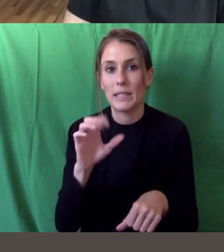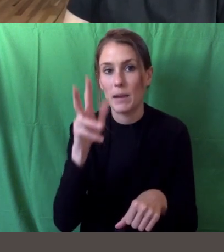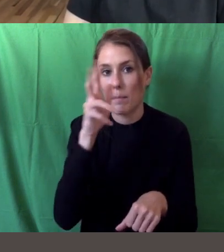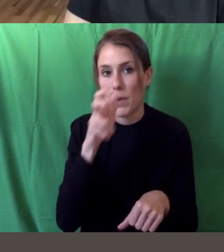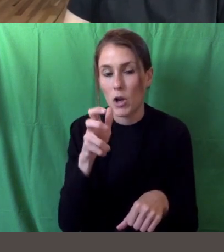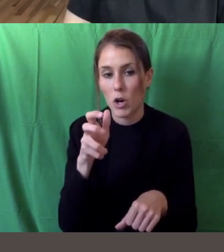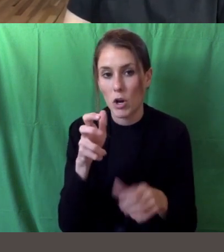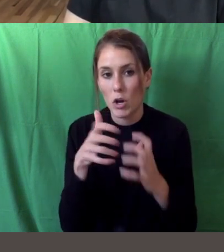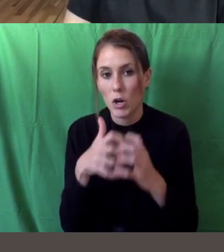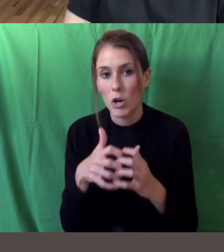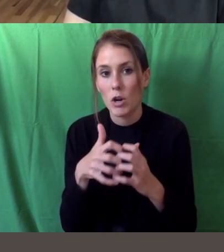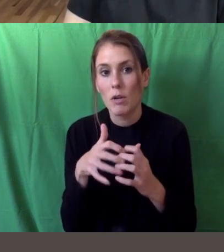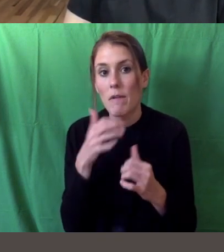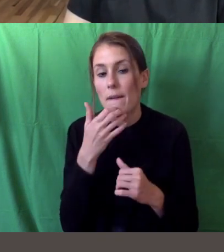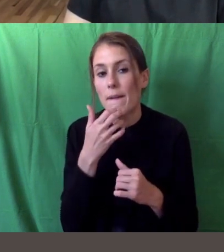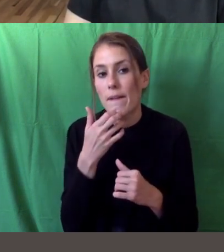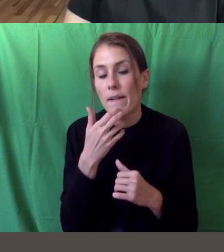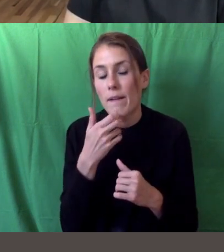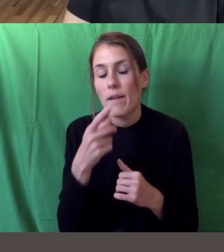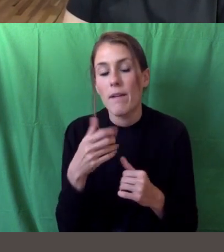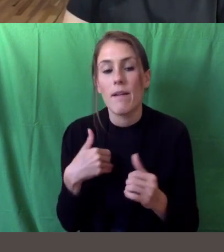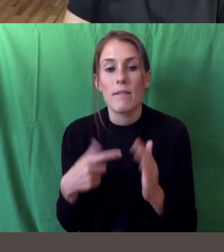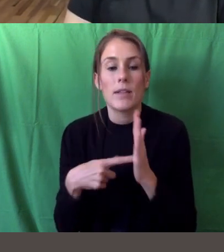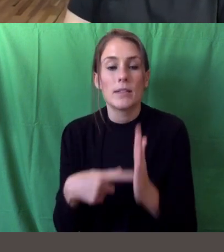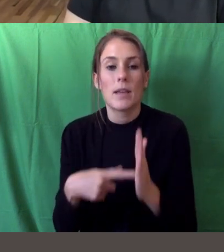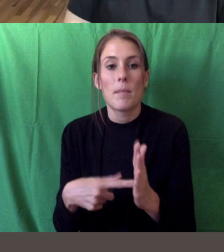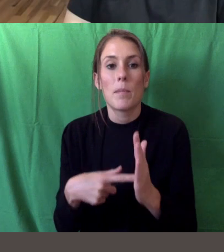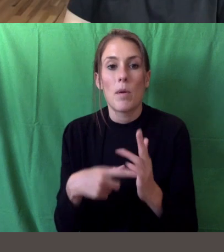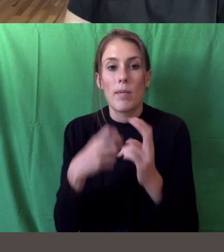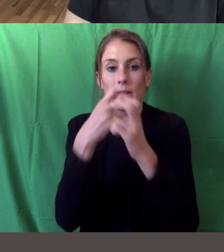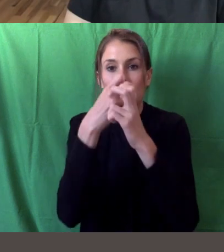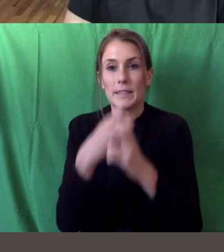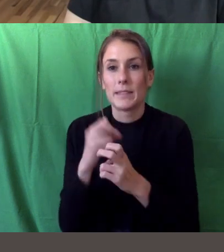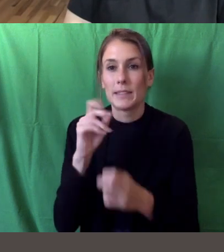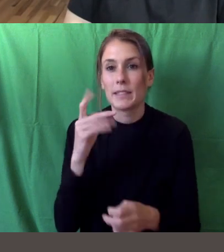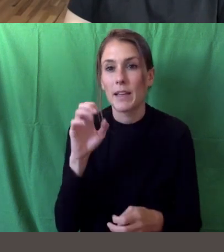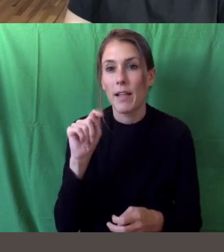We've got example skeletons of GitHub Actions